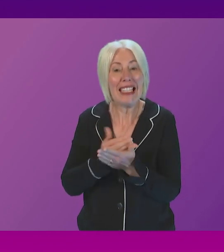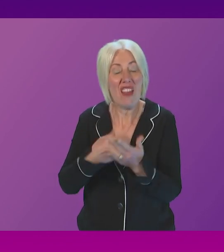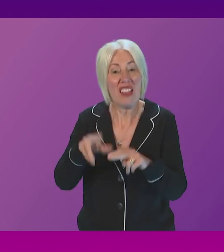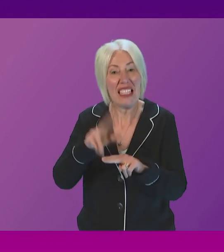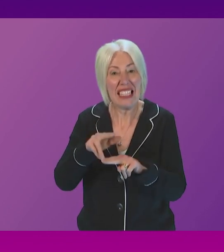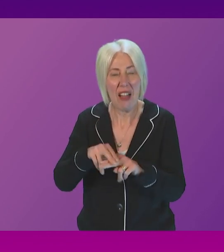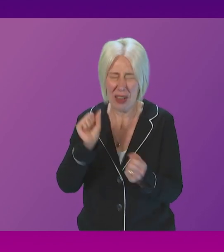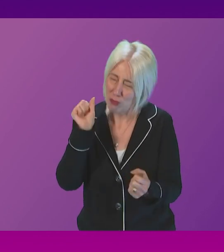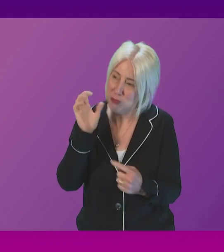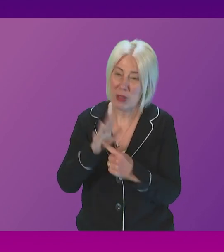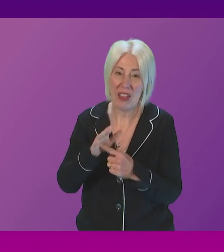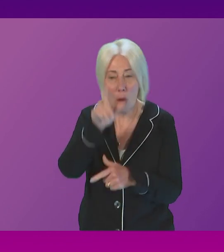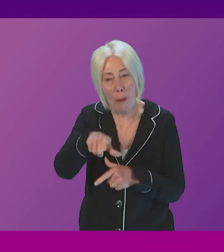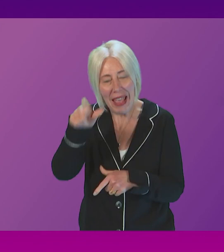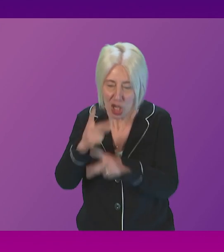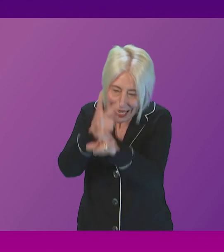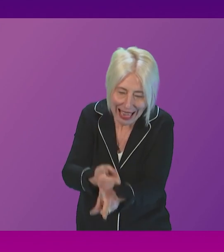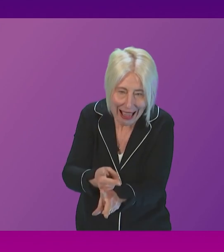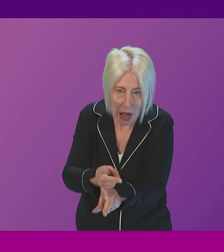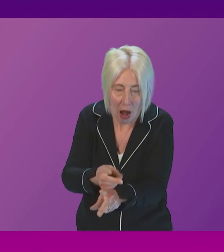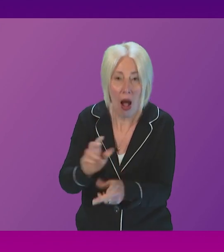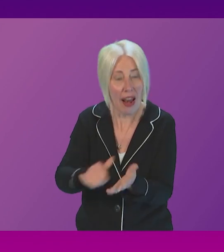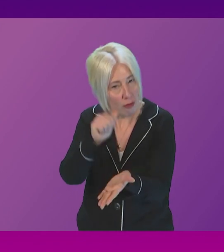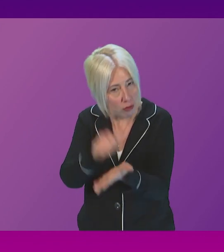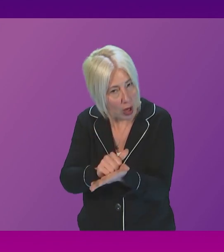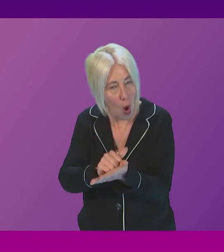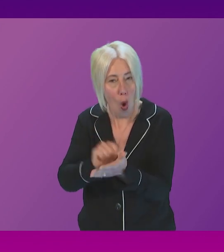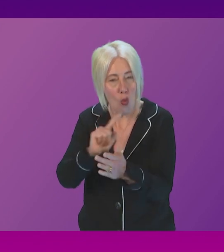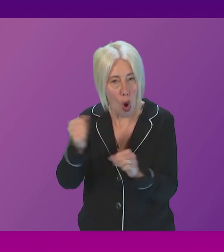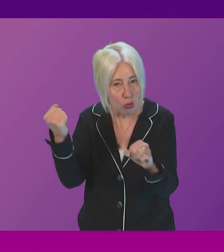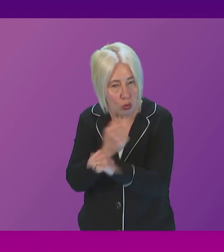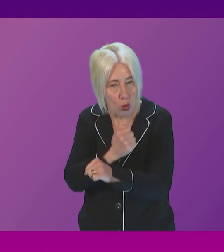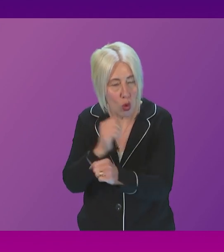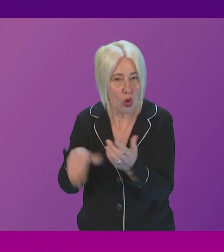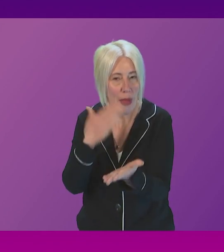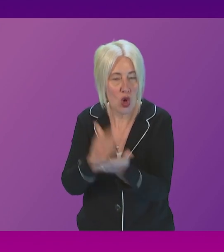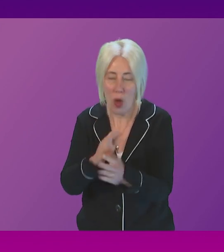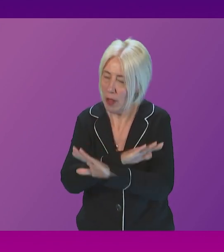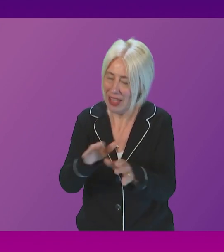to patient care? If he does, what actions will he take to reverse that worrying trend?